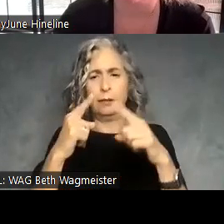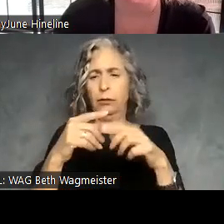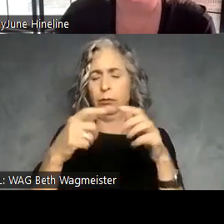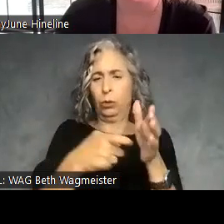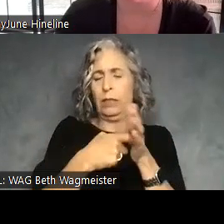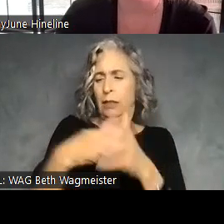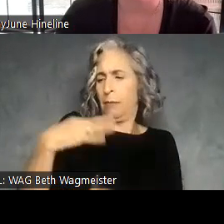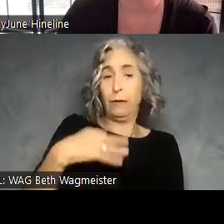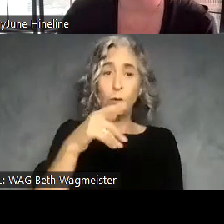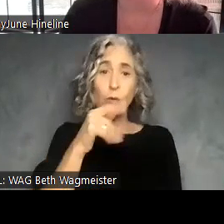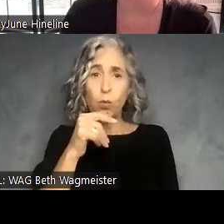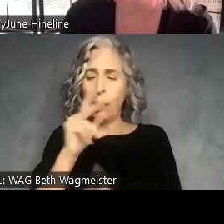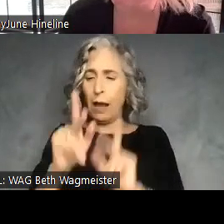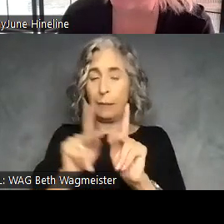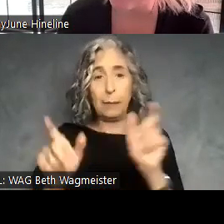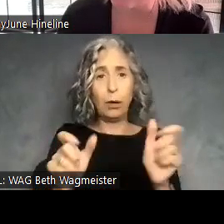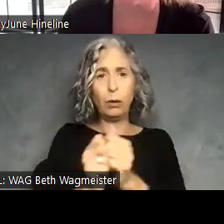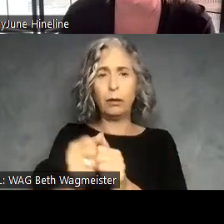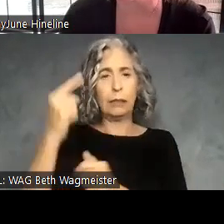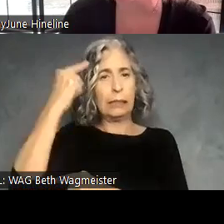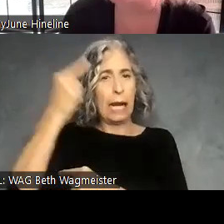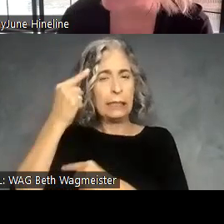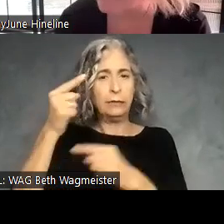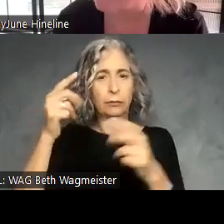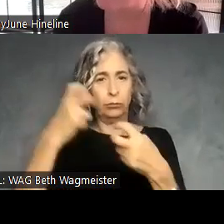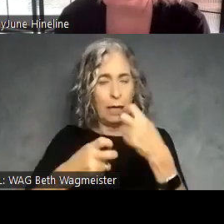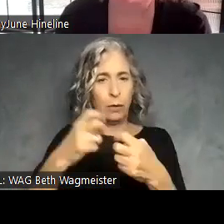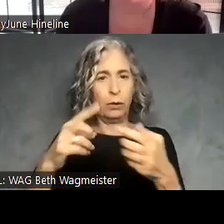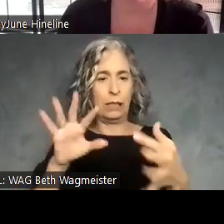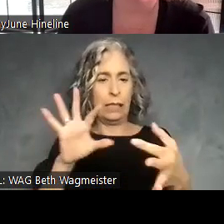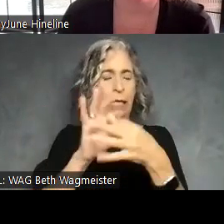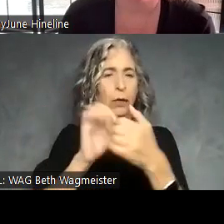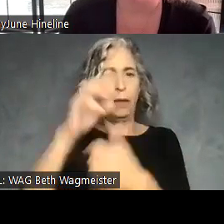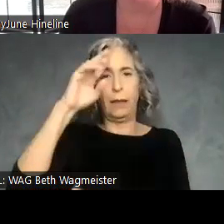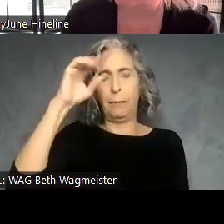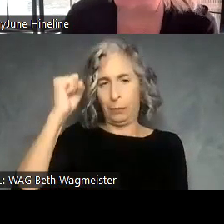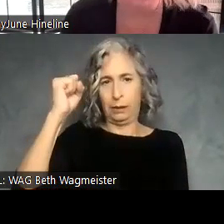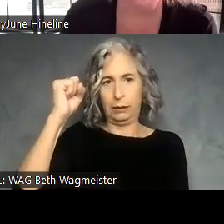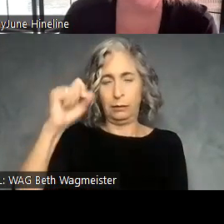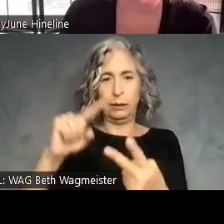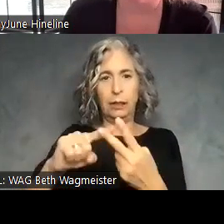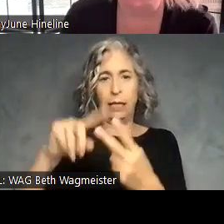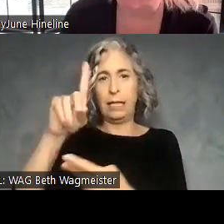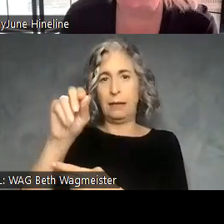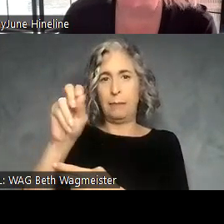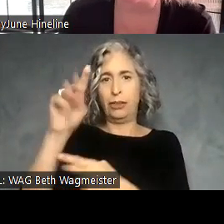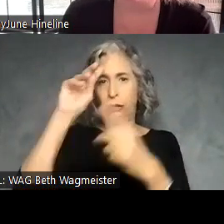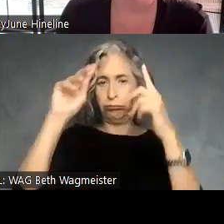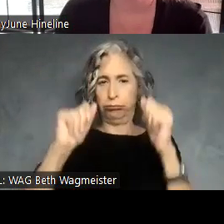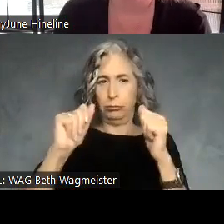these concepts. So the first one is talking about accessible authentication. And this is 3.3.7.